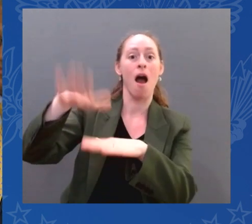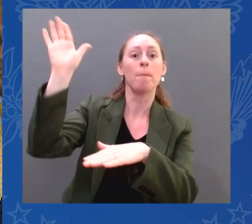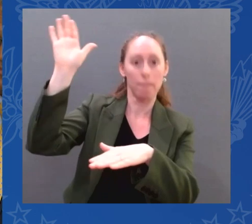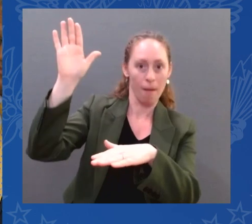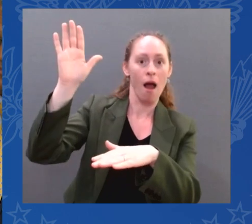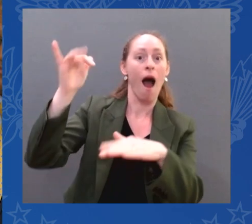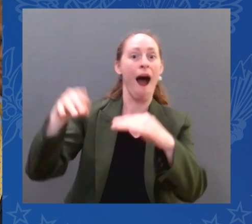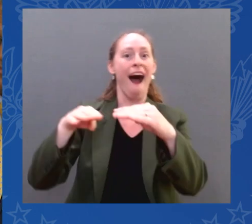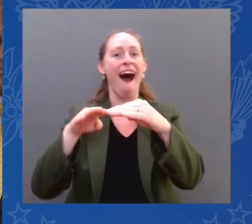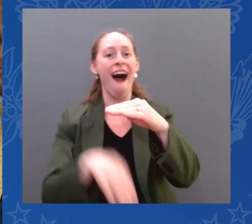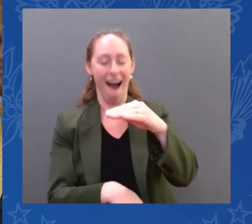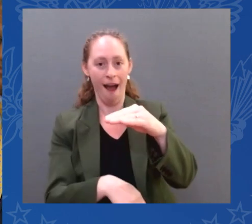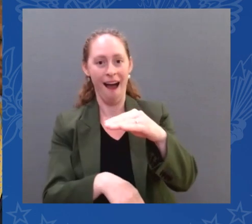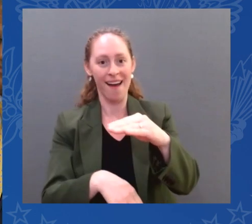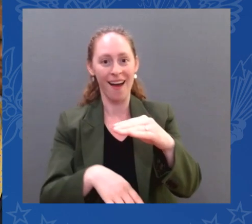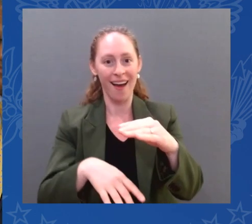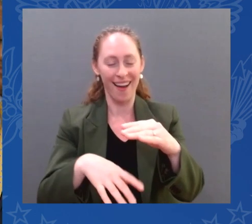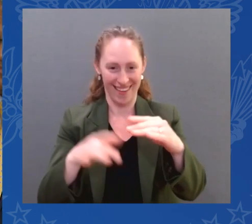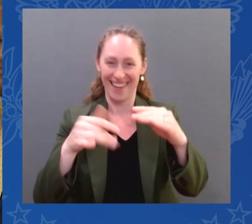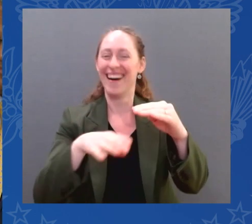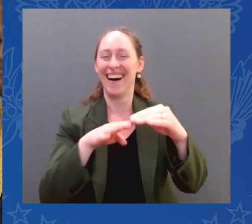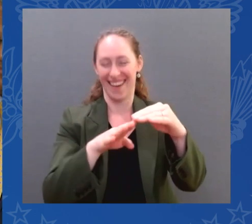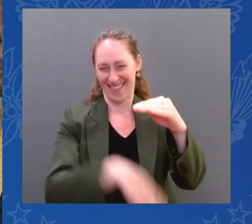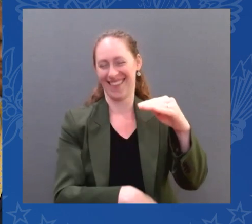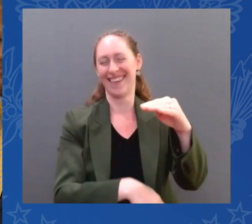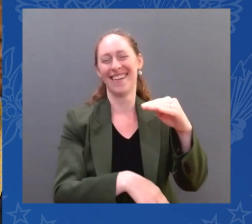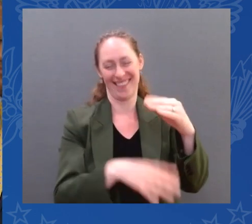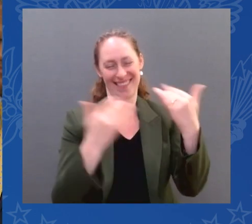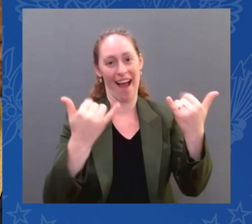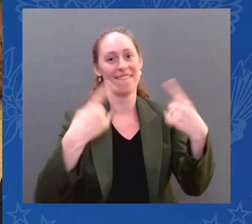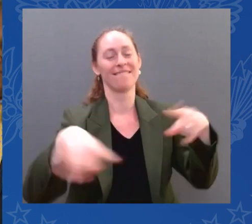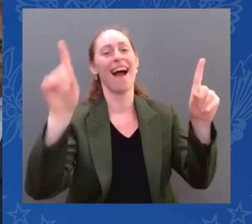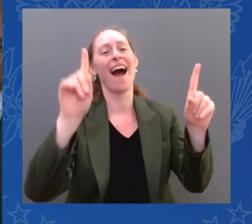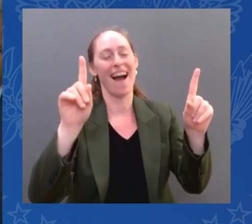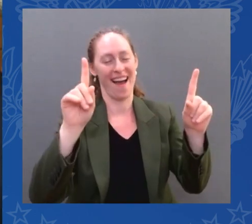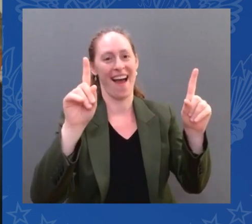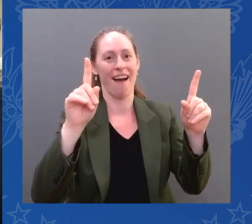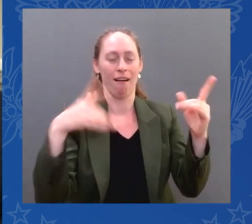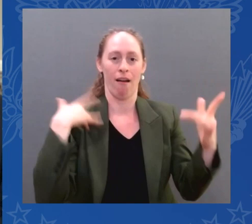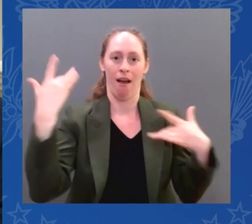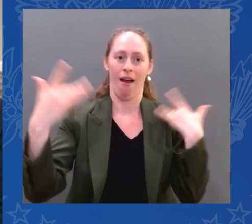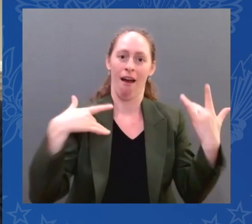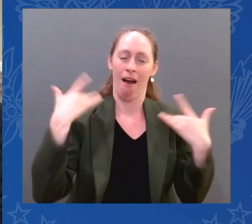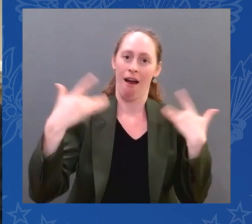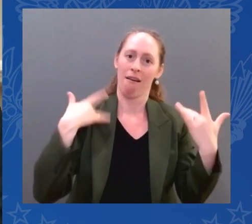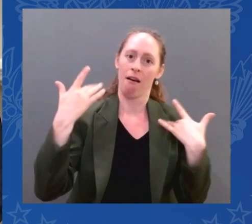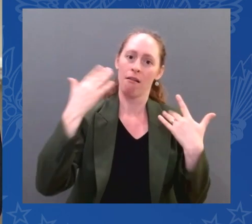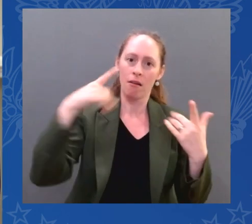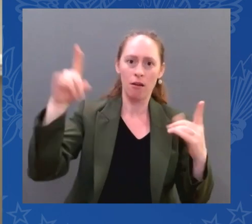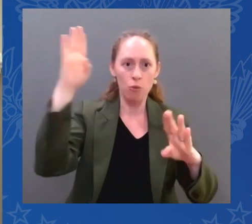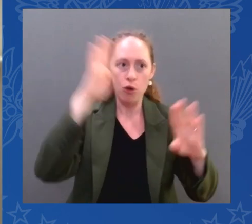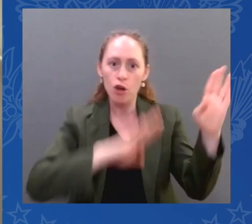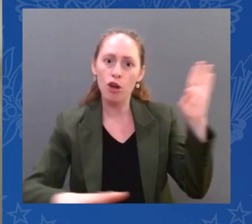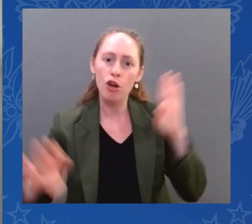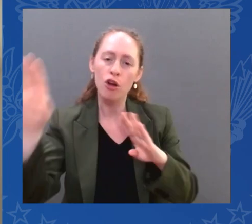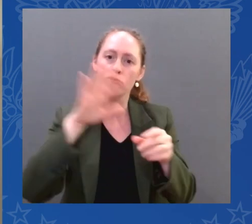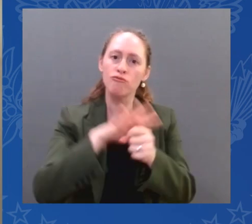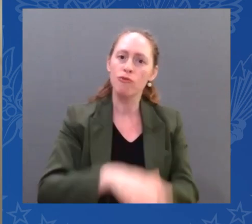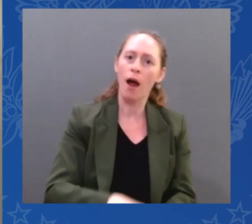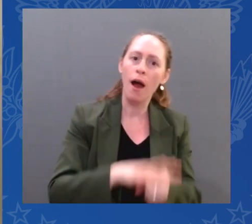We have them for over five years. But over five months to -- six months to five years. And a historic -- this is a very historic milestone,